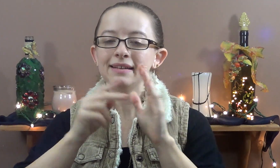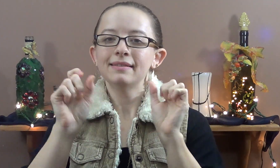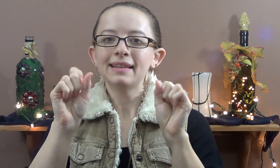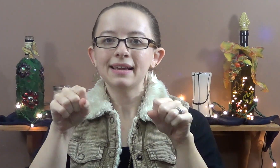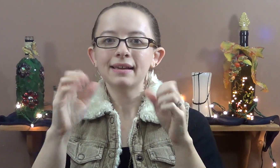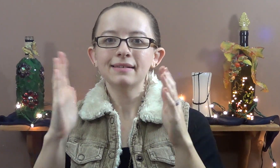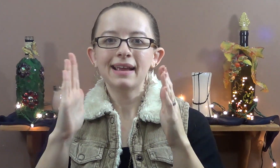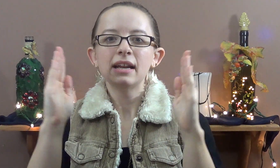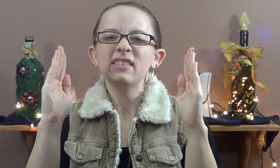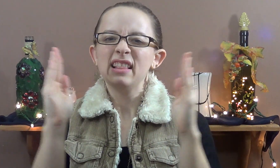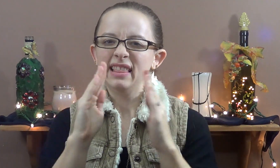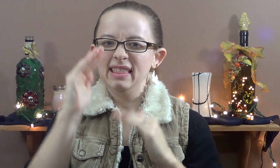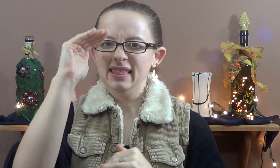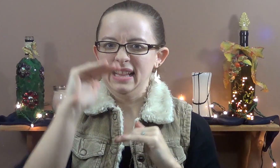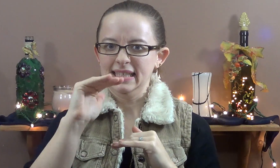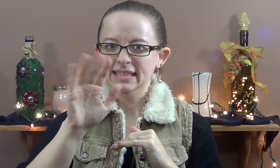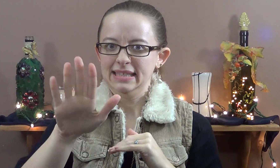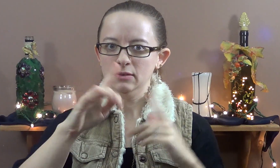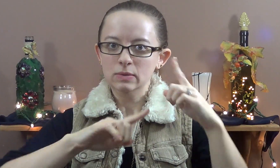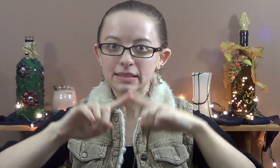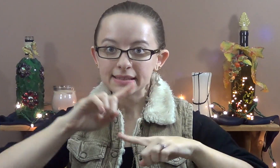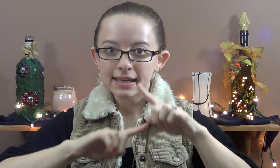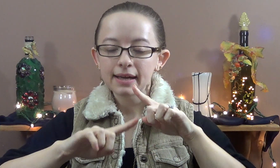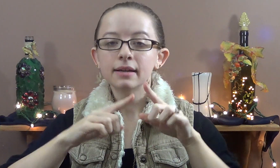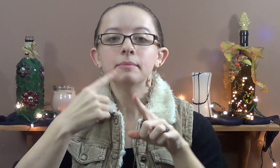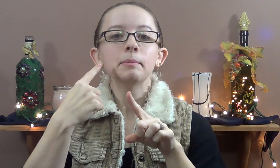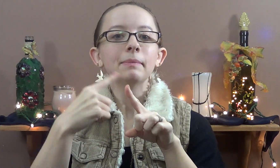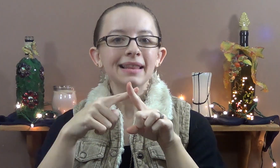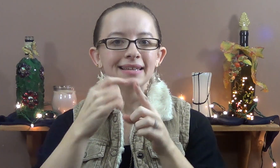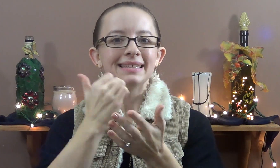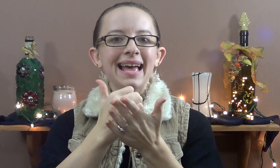a little bit more control. Meaning if they need to they can kind of make your signing